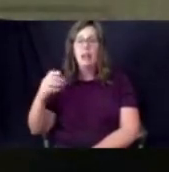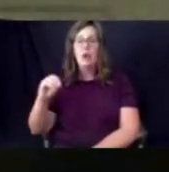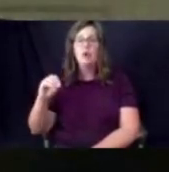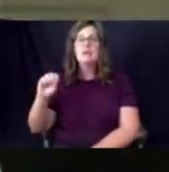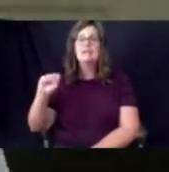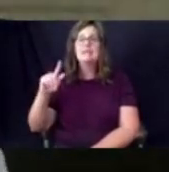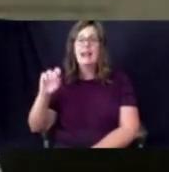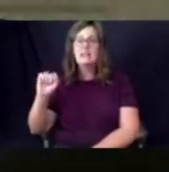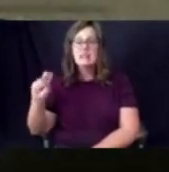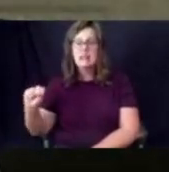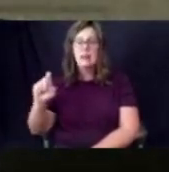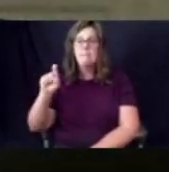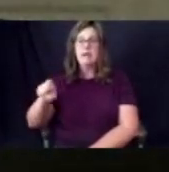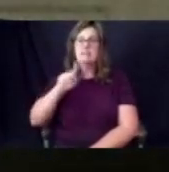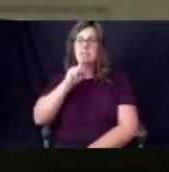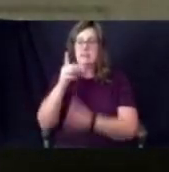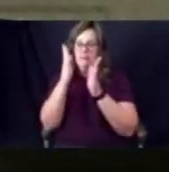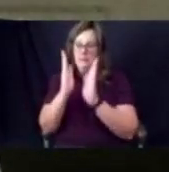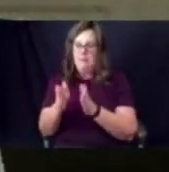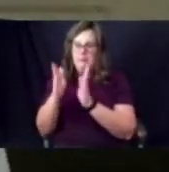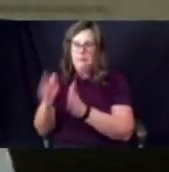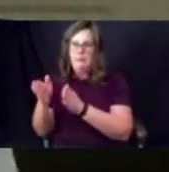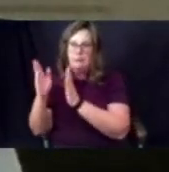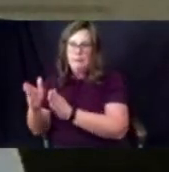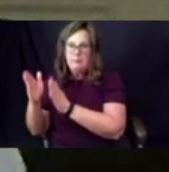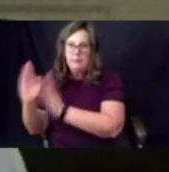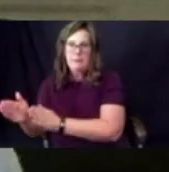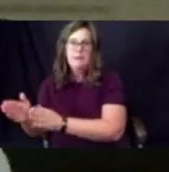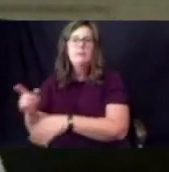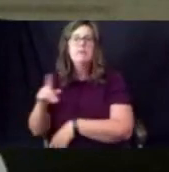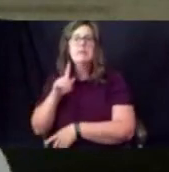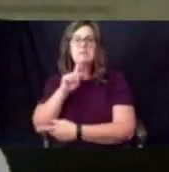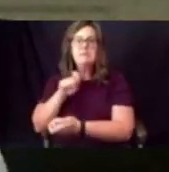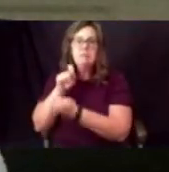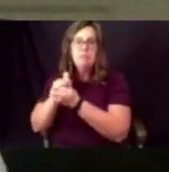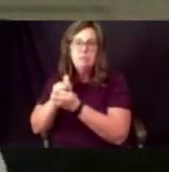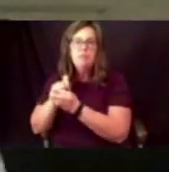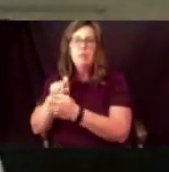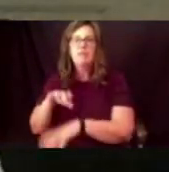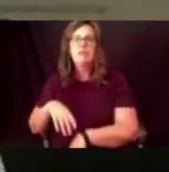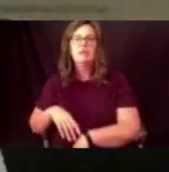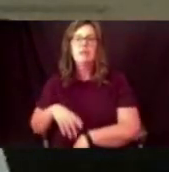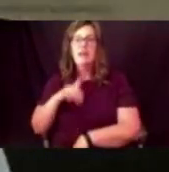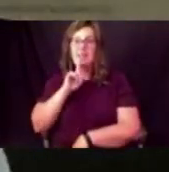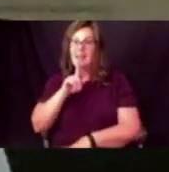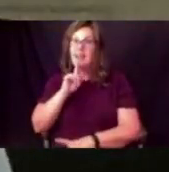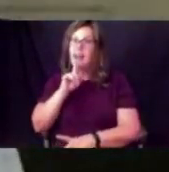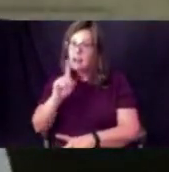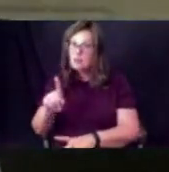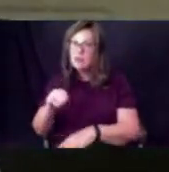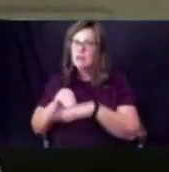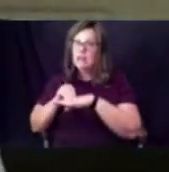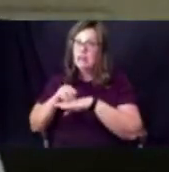in very certain ways and so i think that that absolutely influenced the shame that i felt um